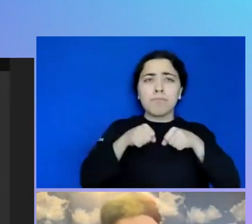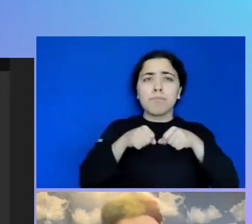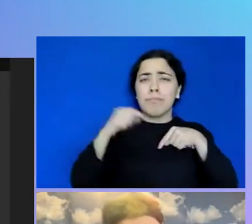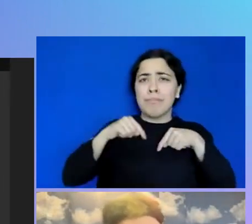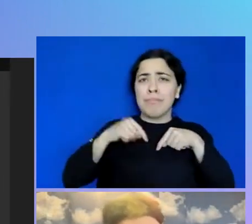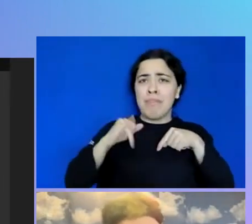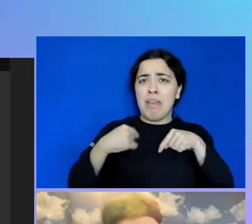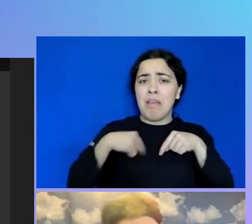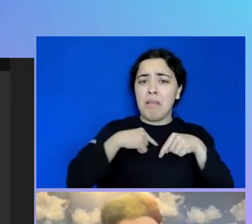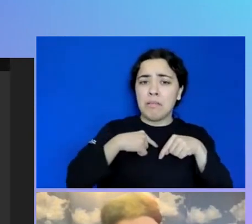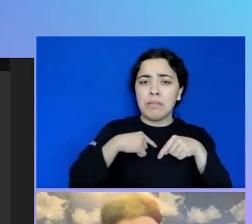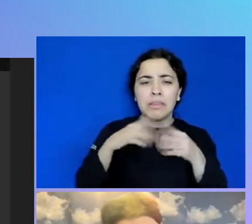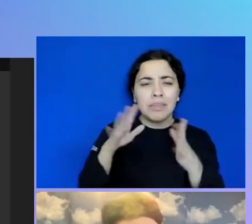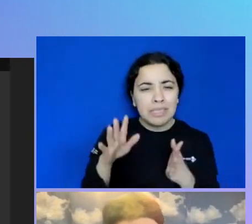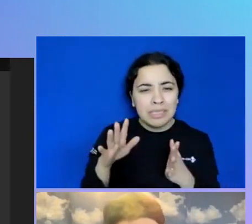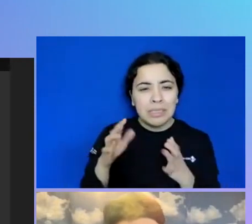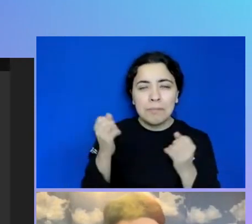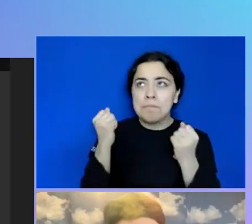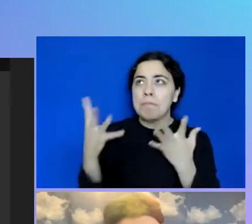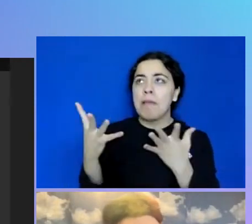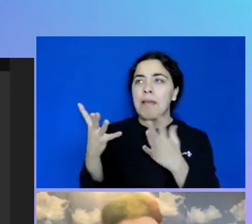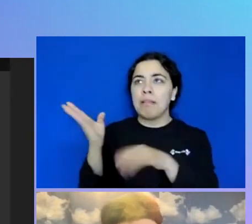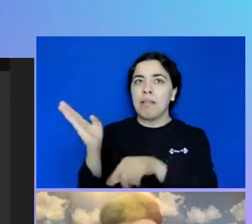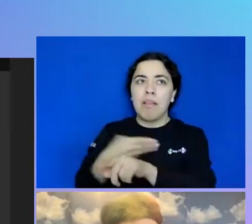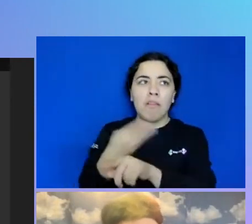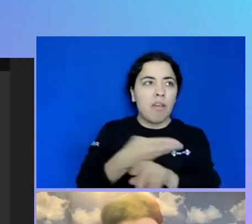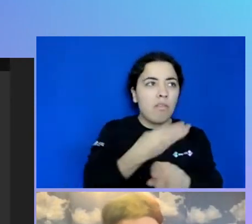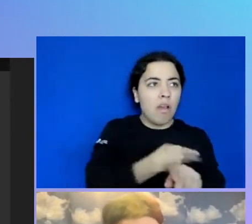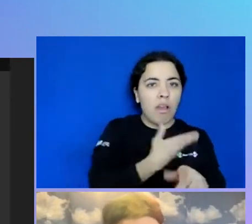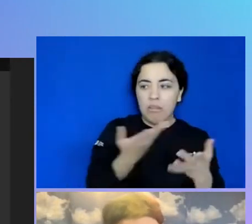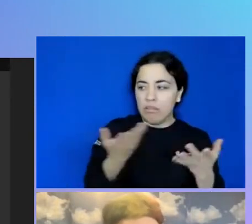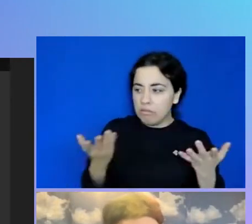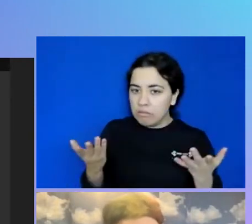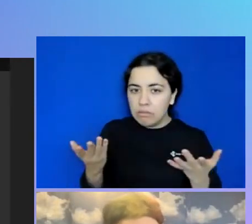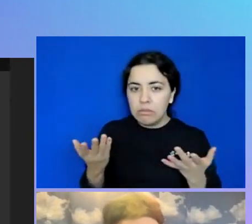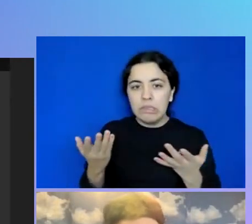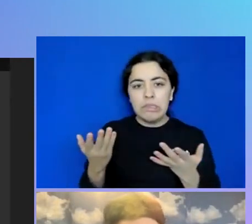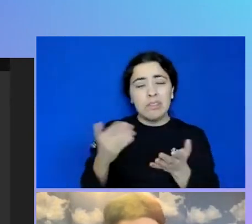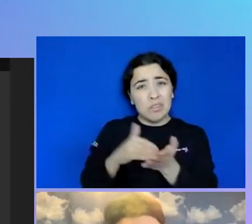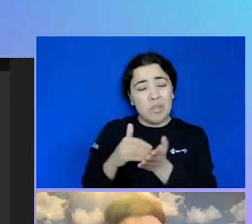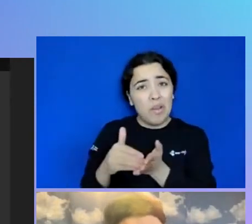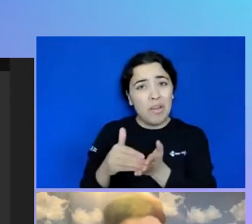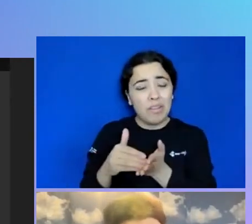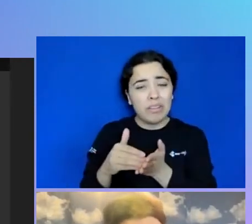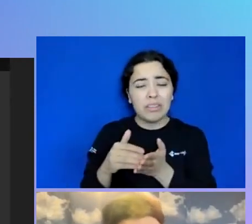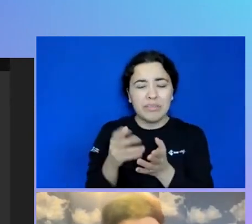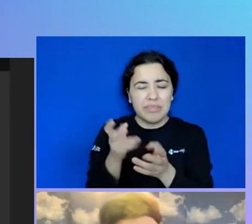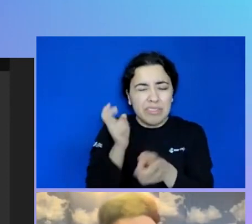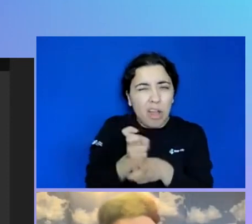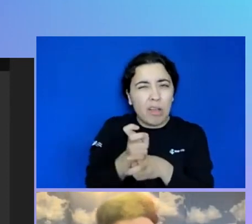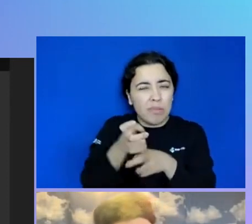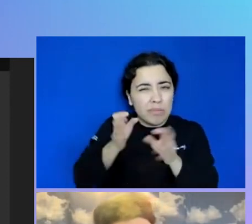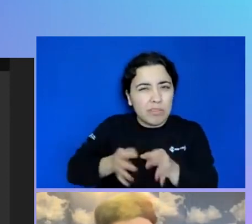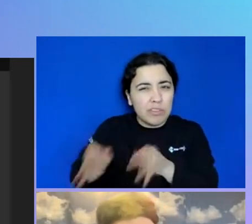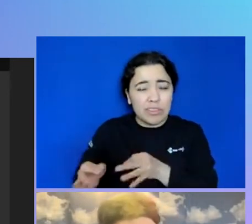because there's a lot of tough decisions that are having to be